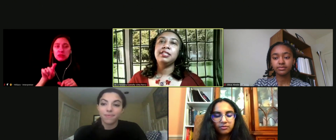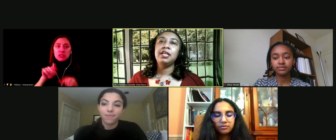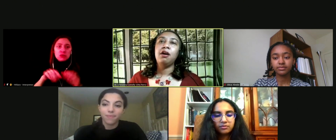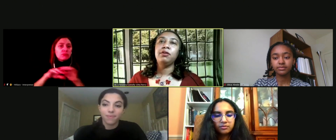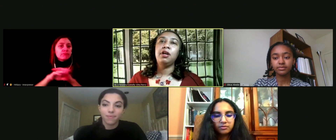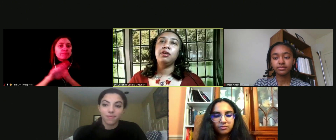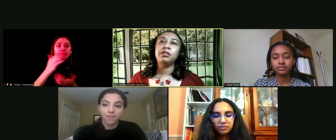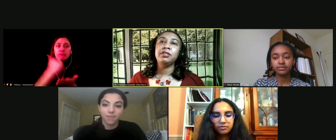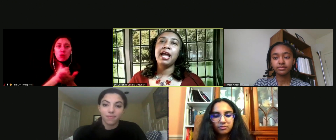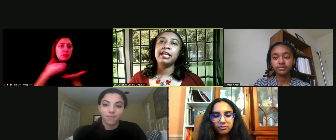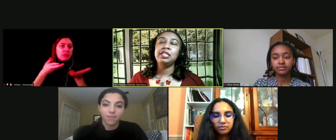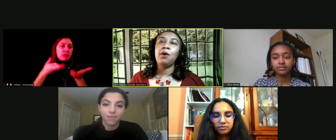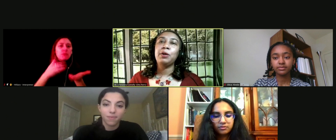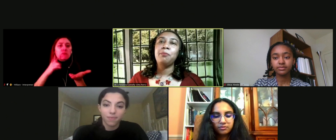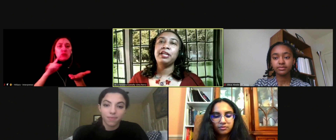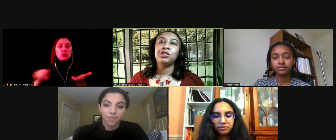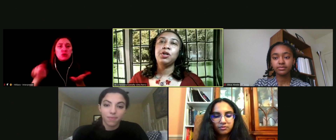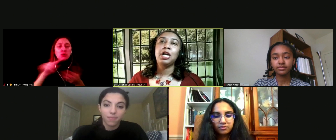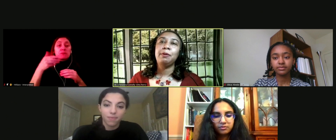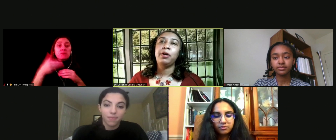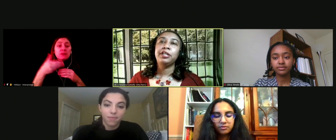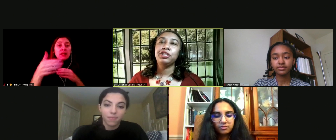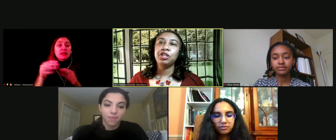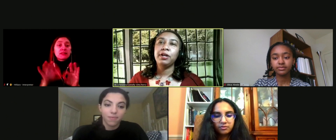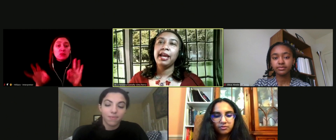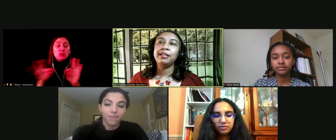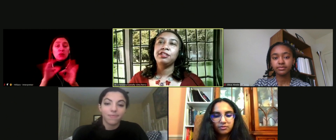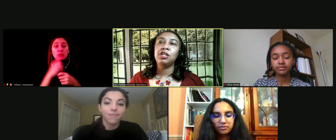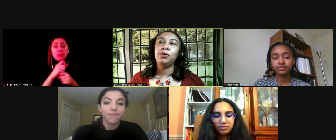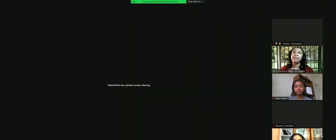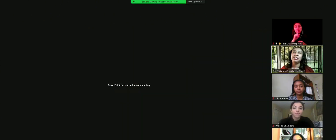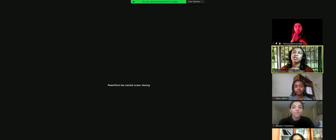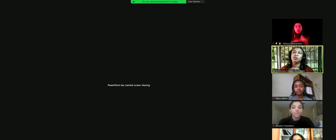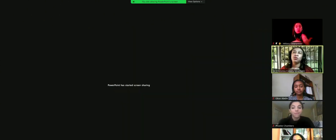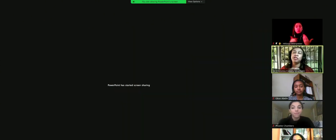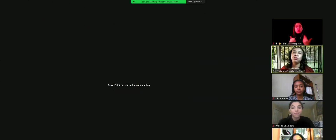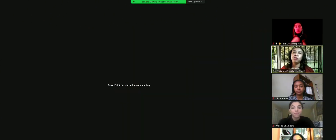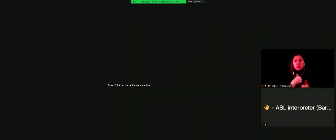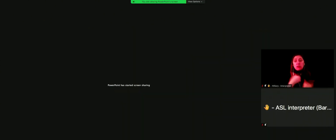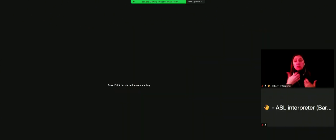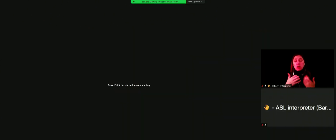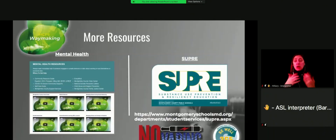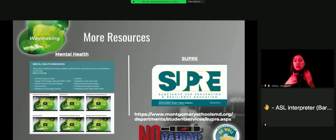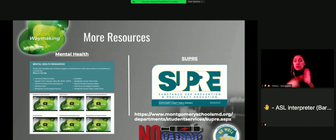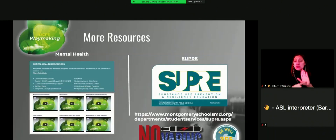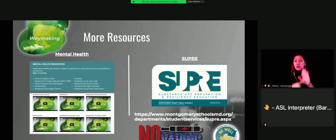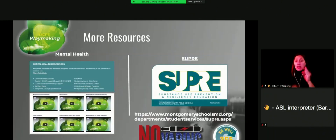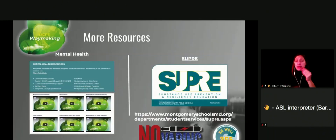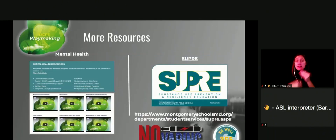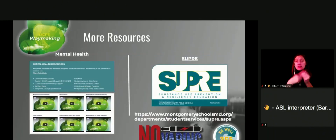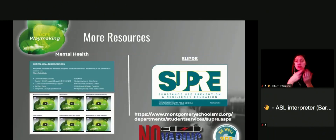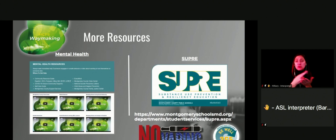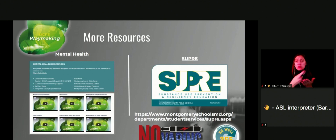SO NEXT, I WILL MAKE SURE WE WANT TO SHOWCASE ADDITIONAL RESOURCES THAT ARE AVAILABLE FOR